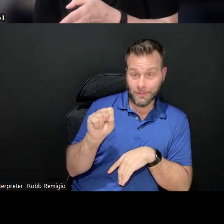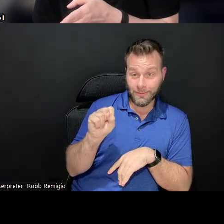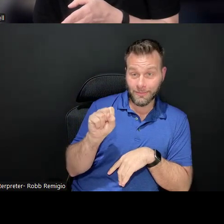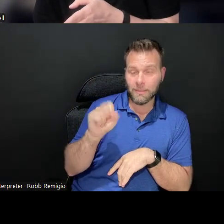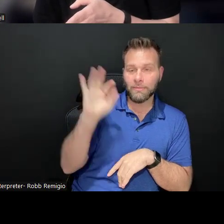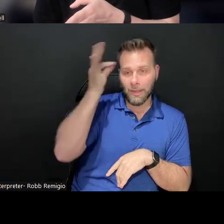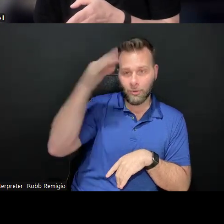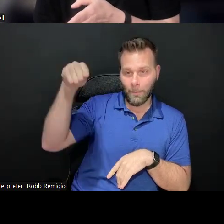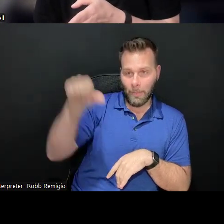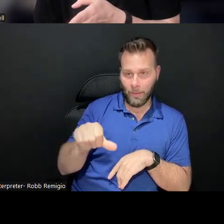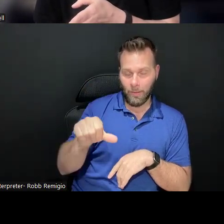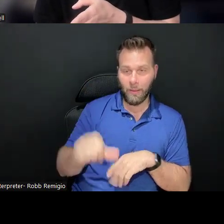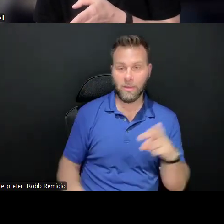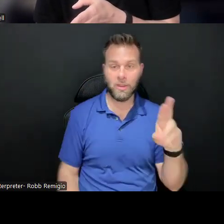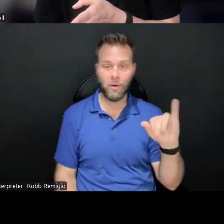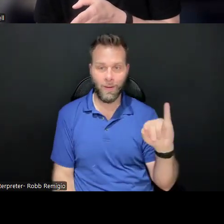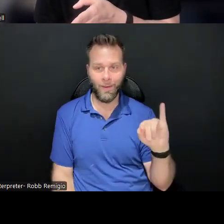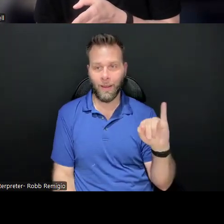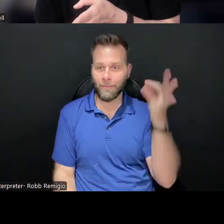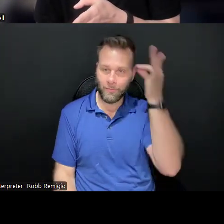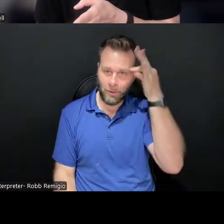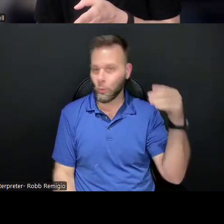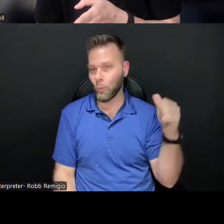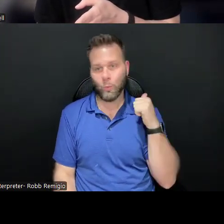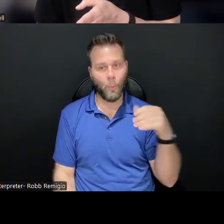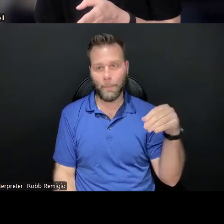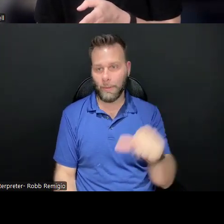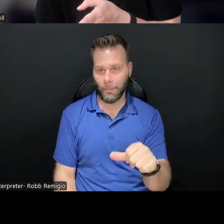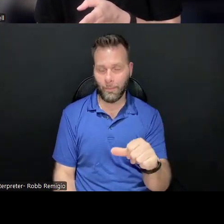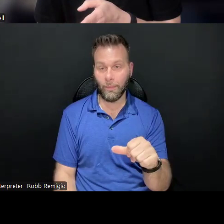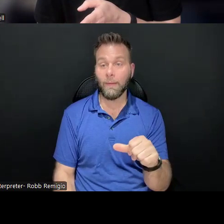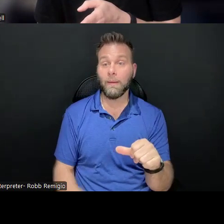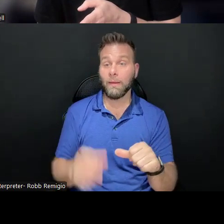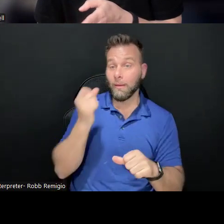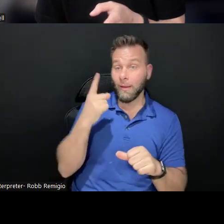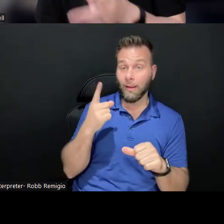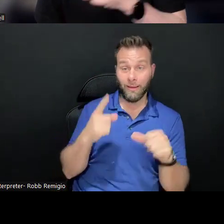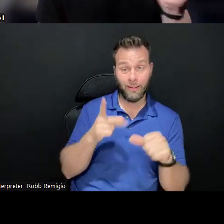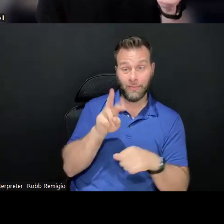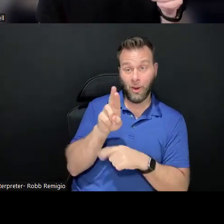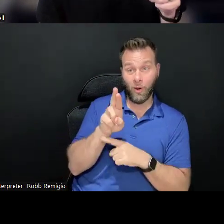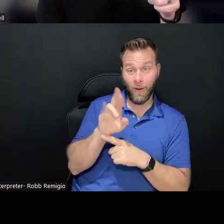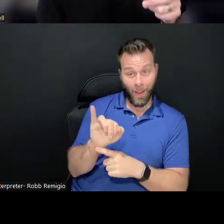Government and one of them is You cannot use Video Relay Service to take the place of an inside interpreter.